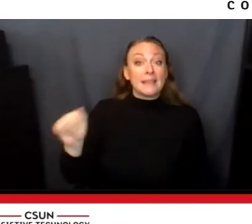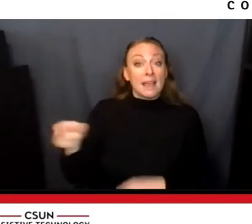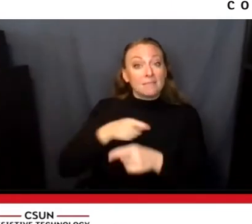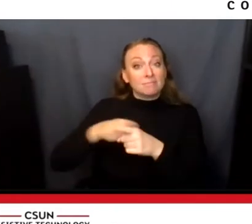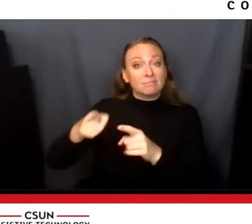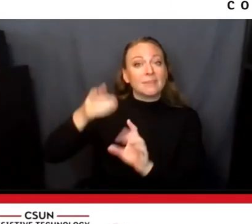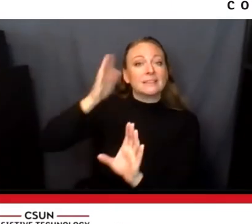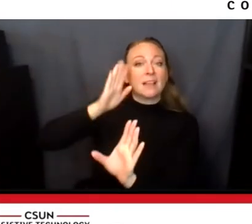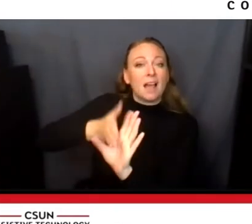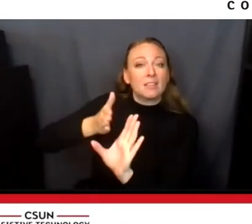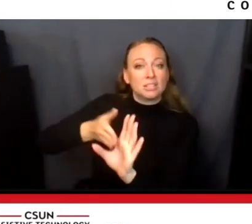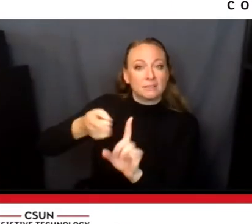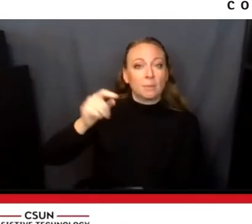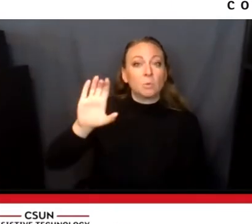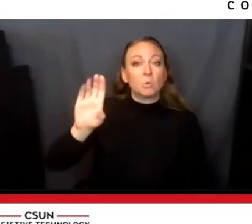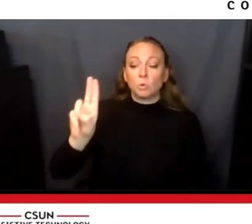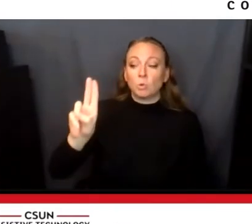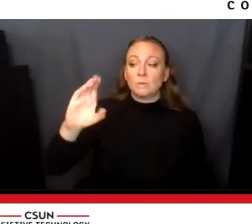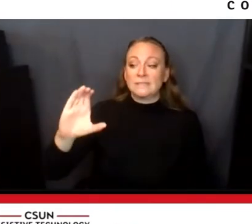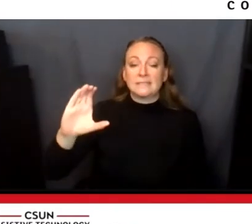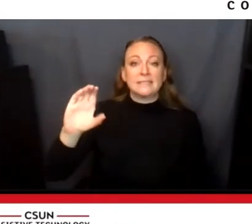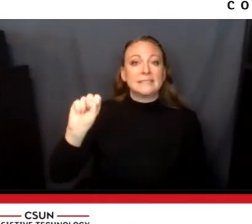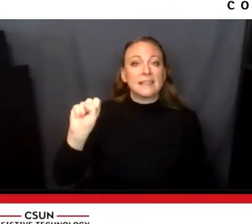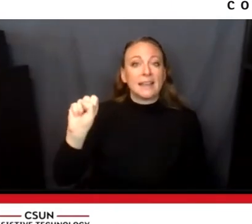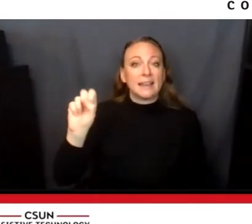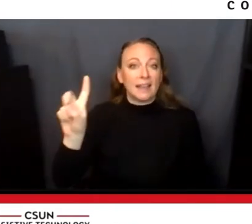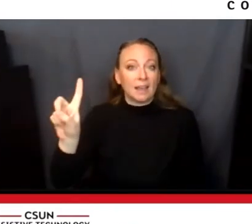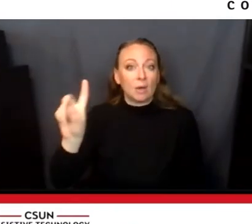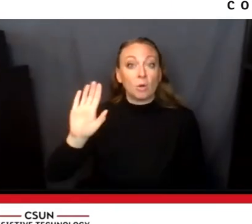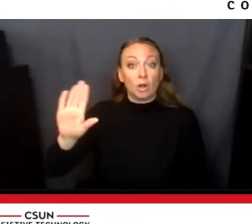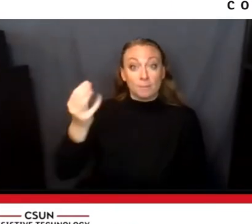from UC San Diego, a master's in psychology